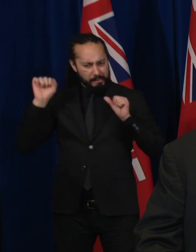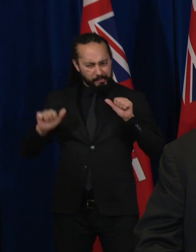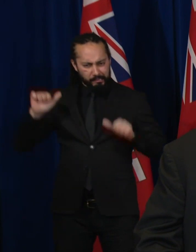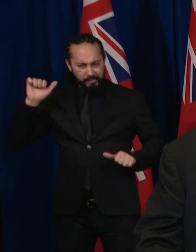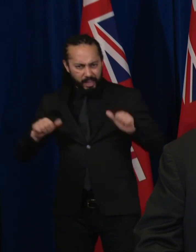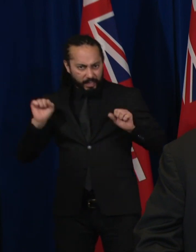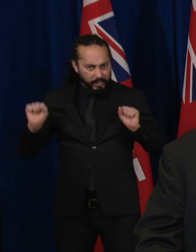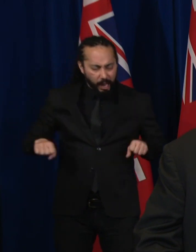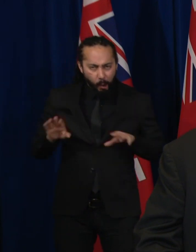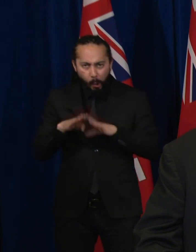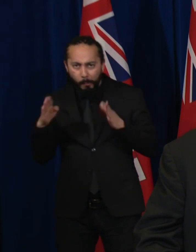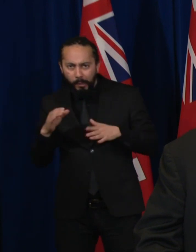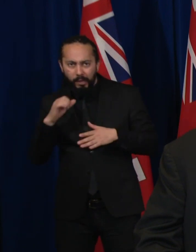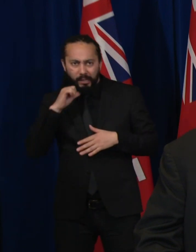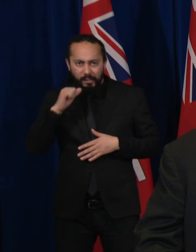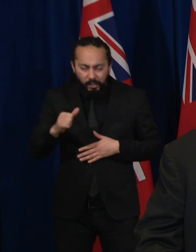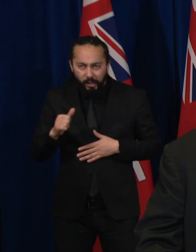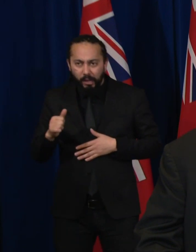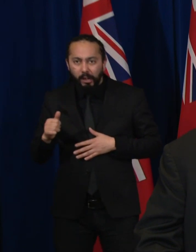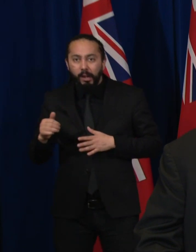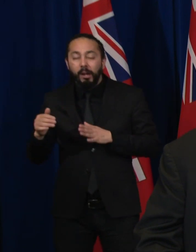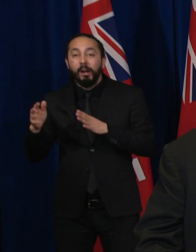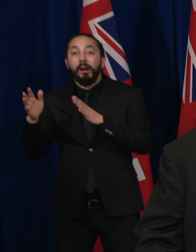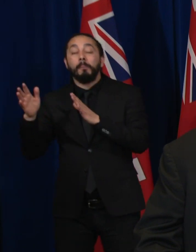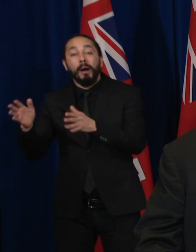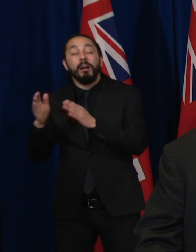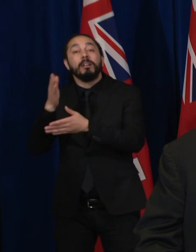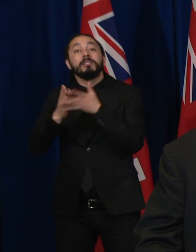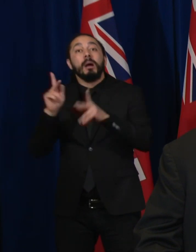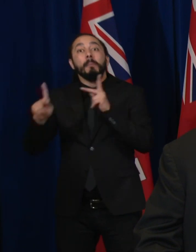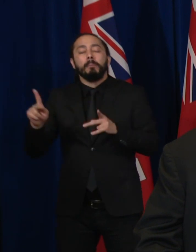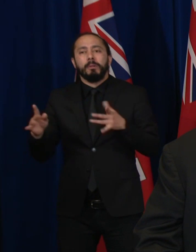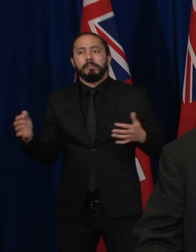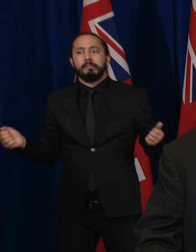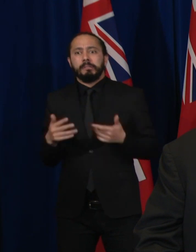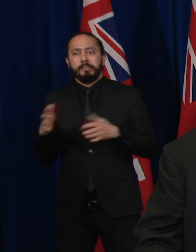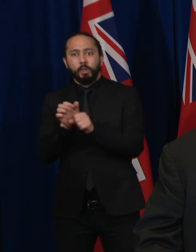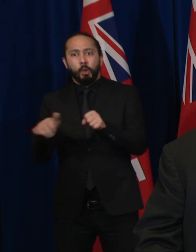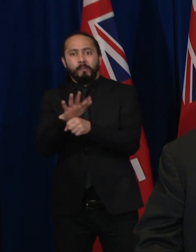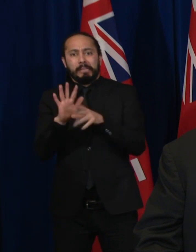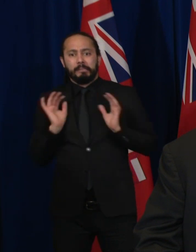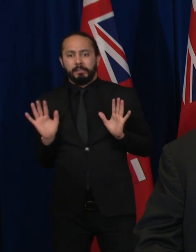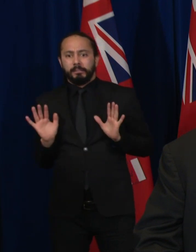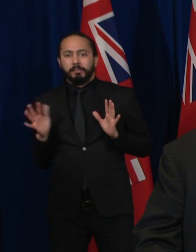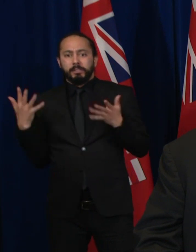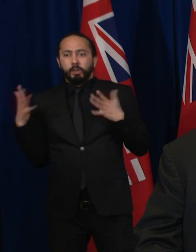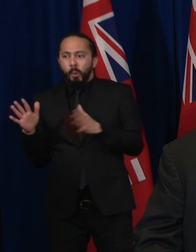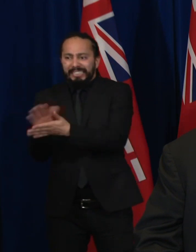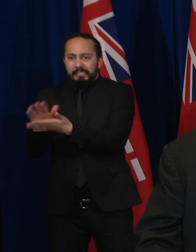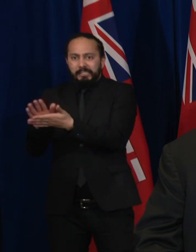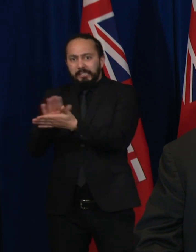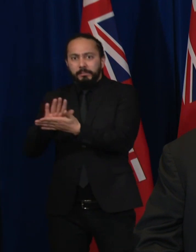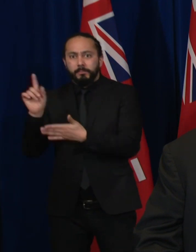their corporate and and private clients are afraid. Since they aren't